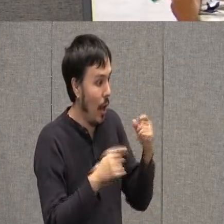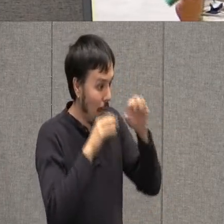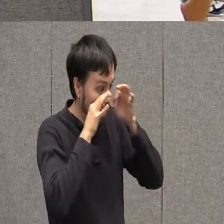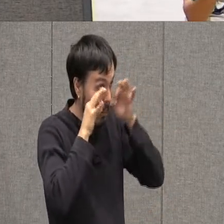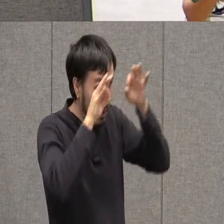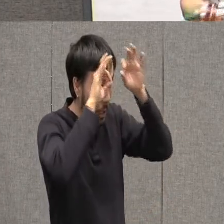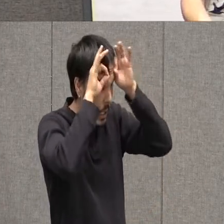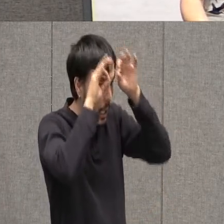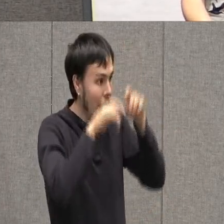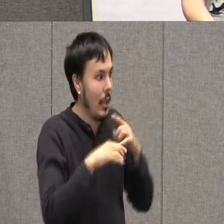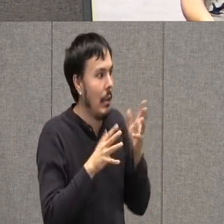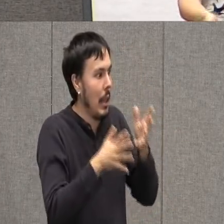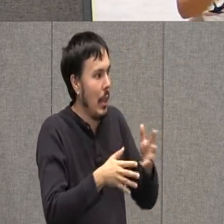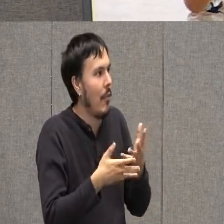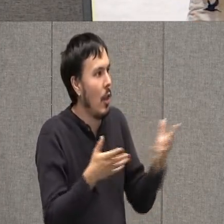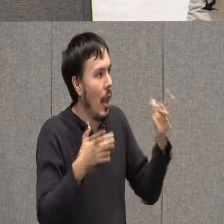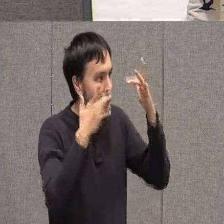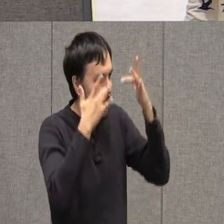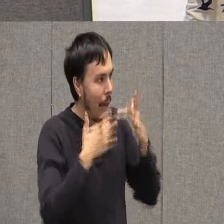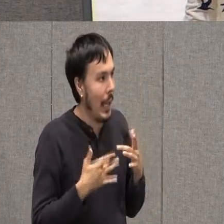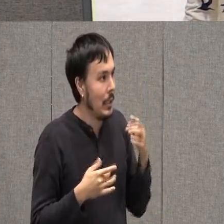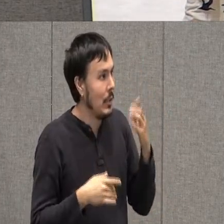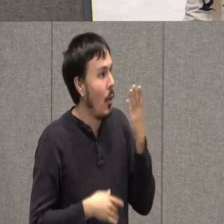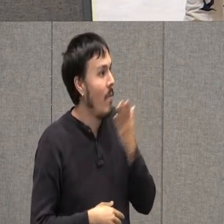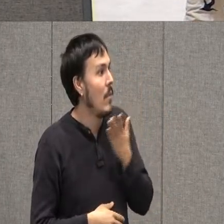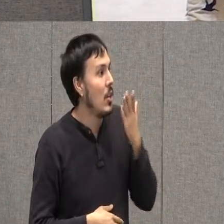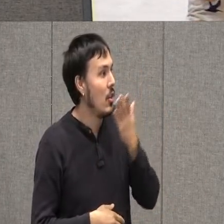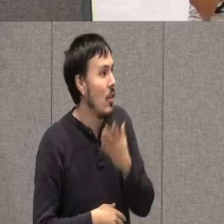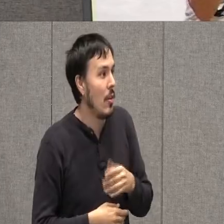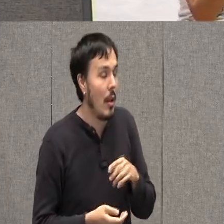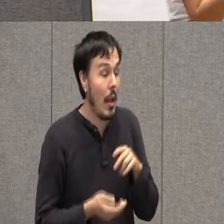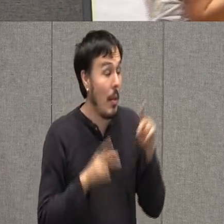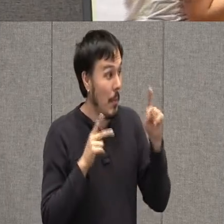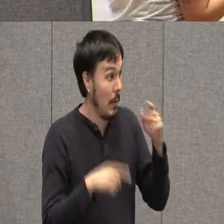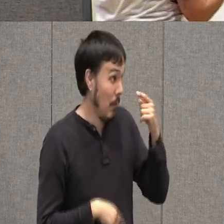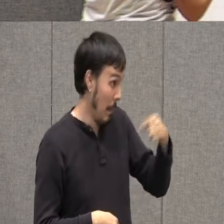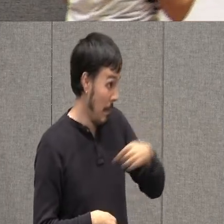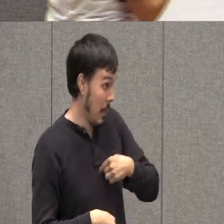of the space on our face. And so like, for someone like me who has glasses,